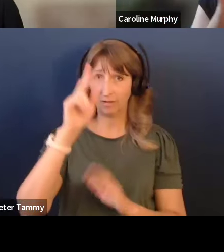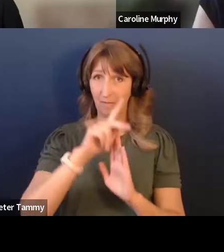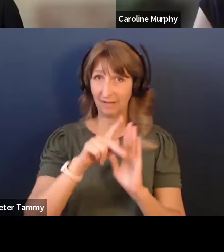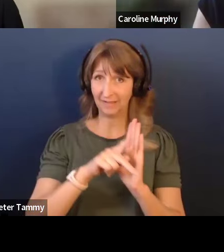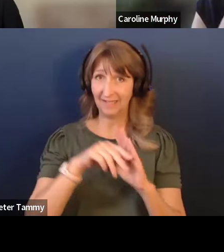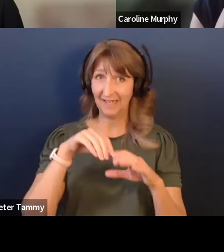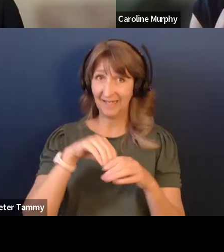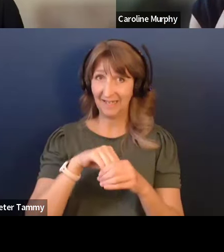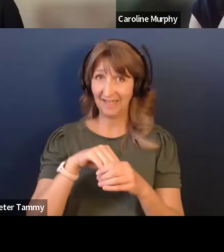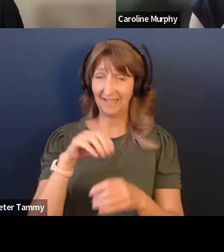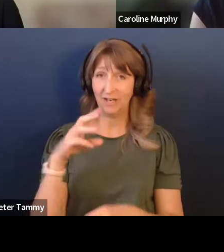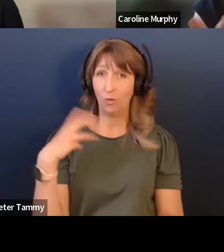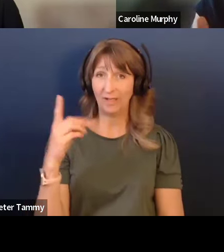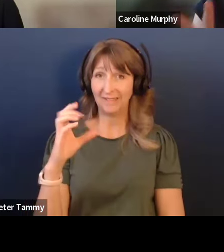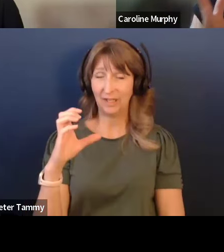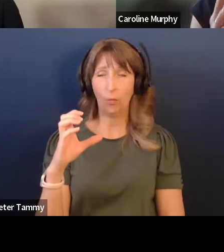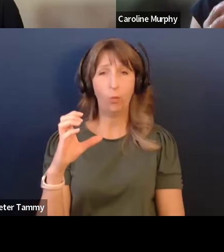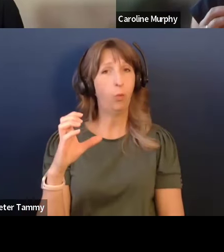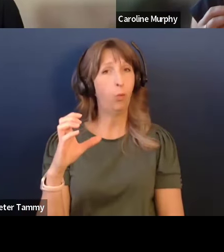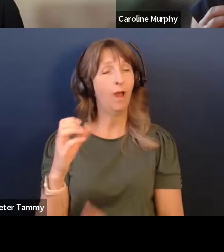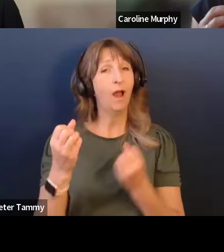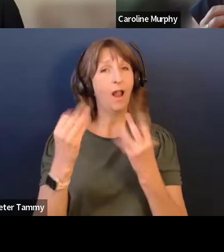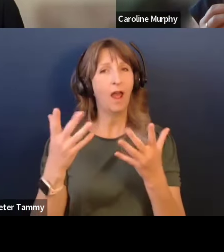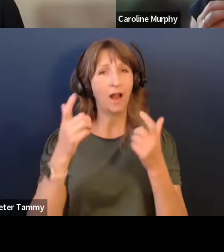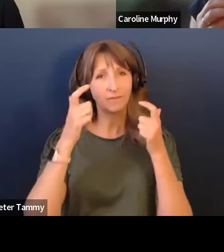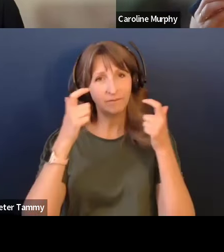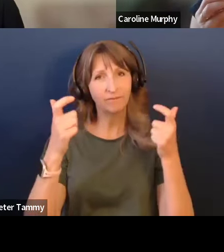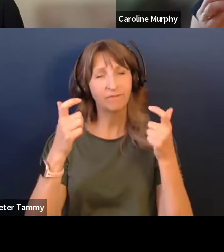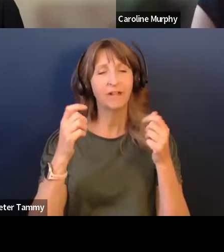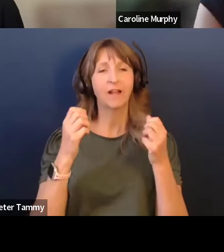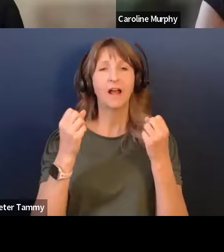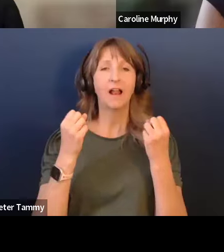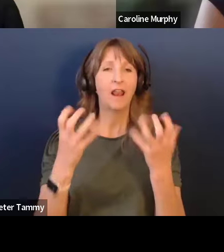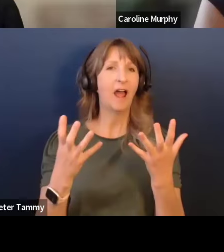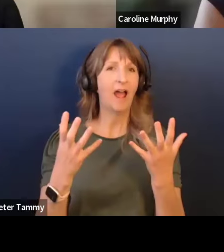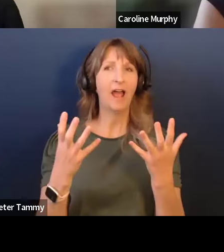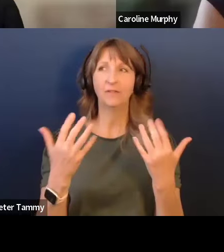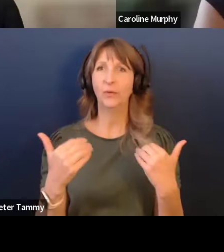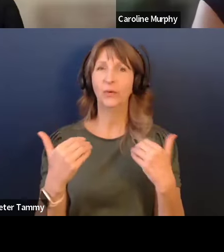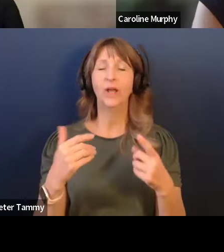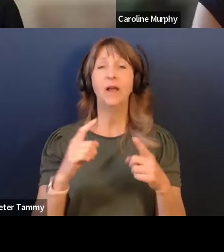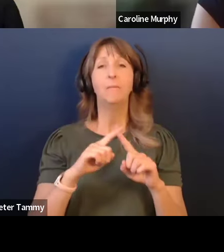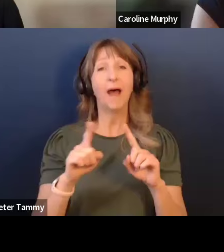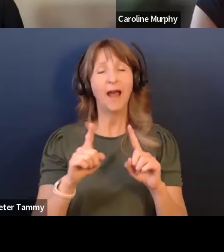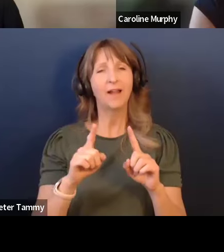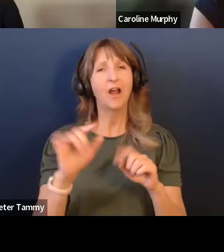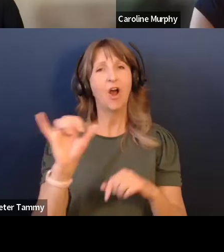there's a lot of egos, a lot of bluster but there is also a lot of people who lead with their heart